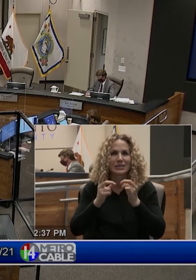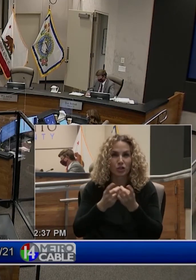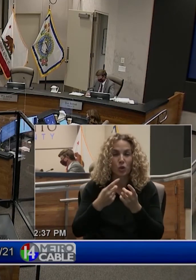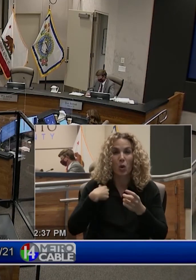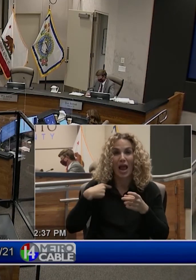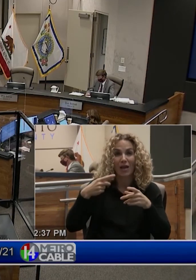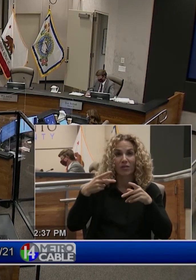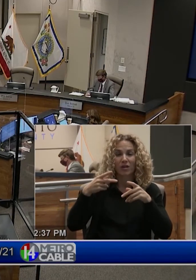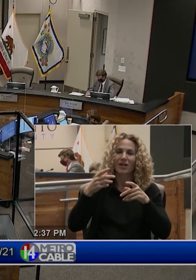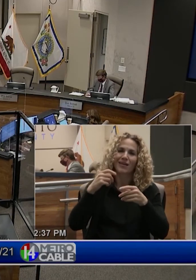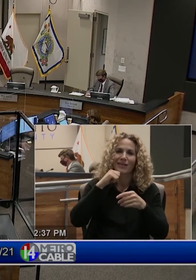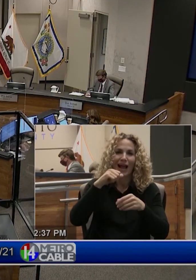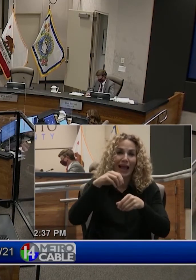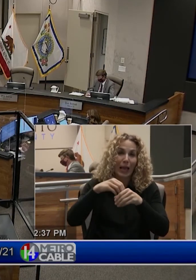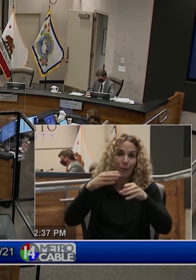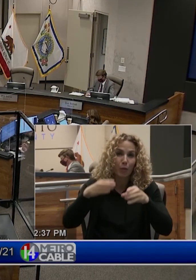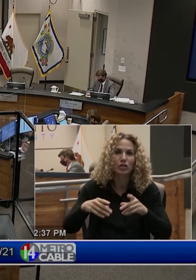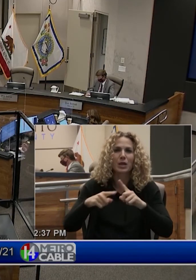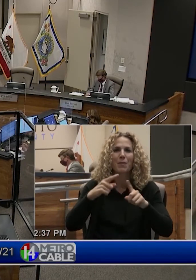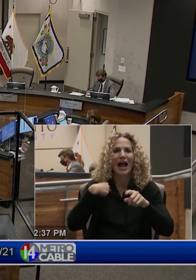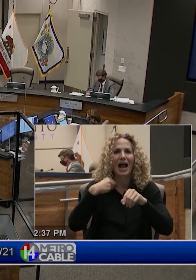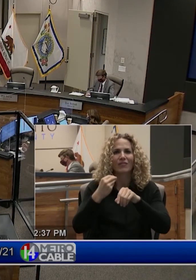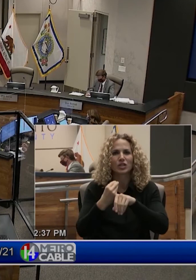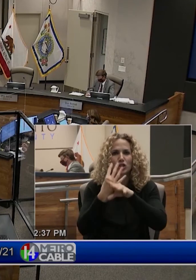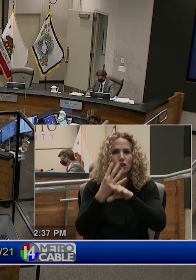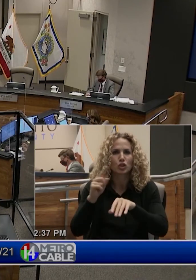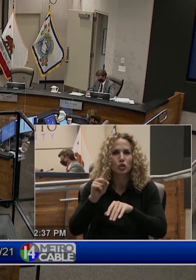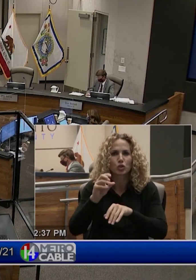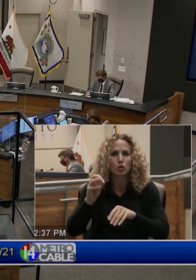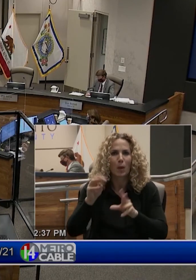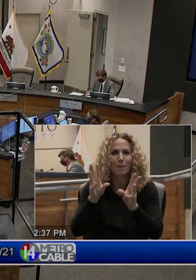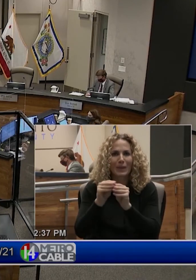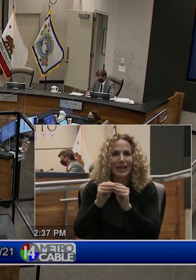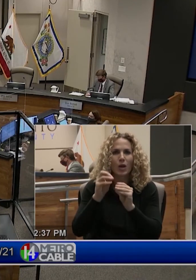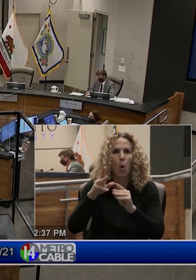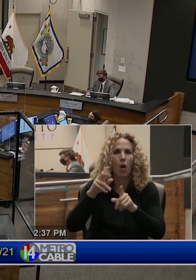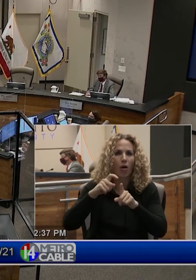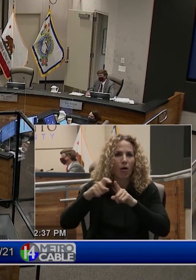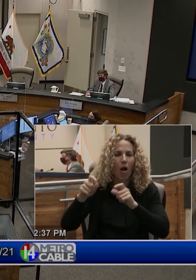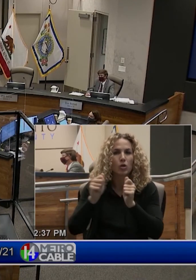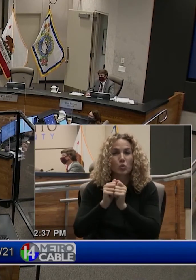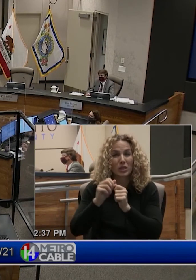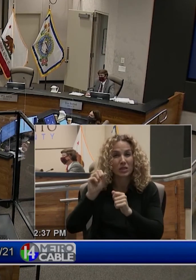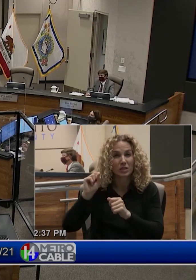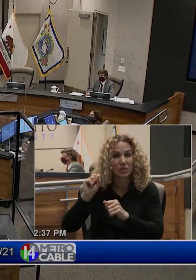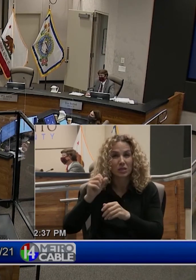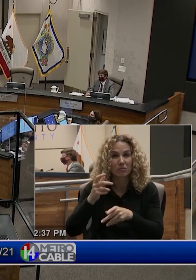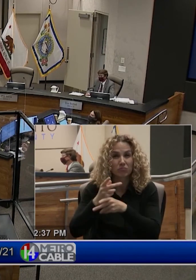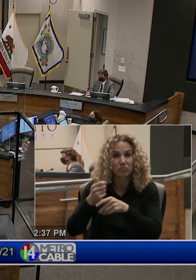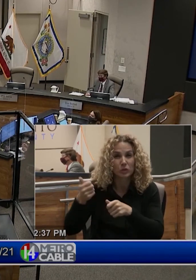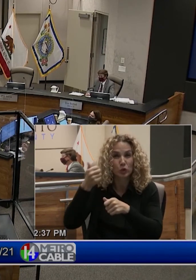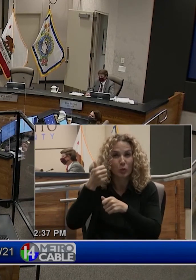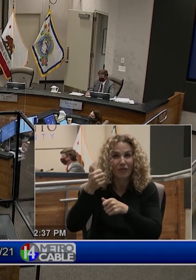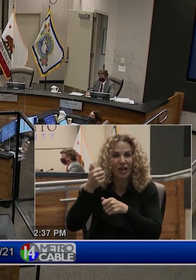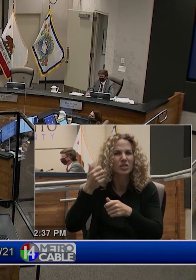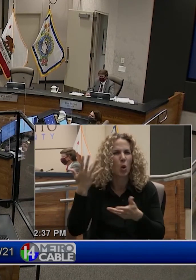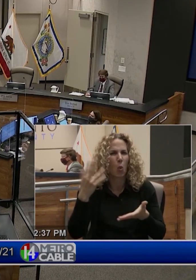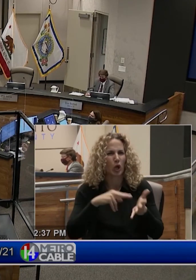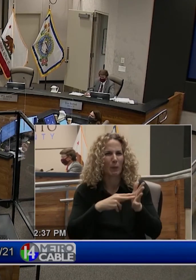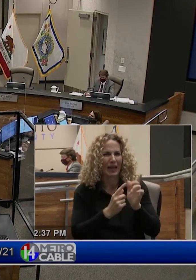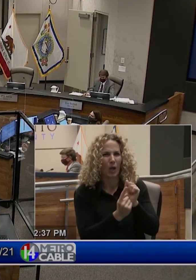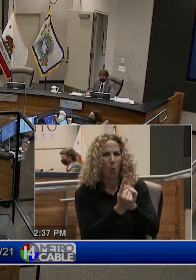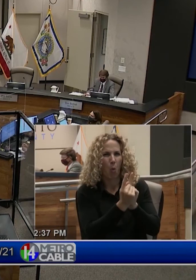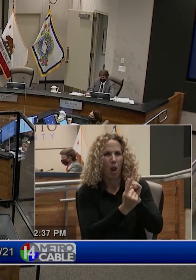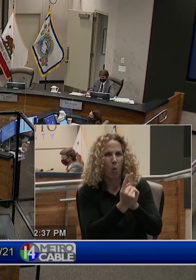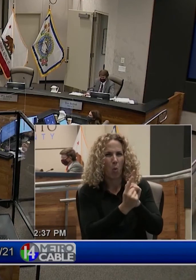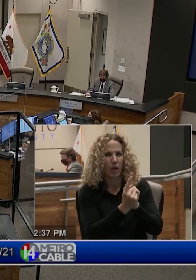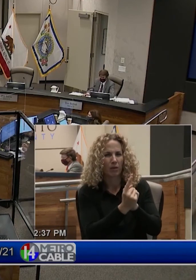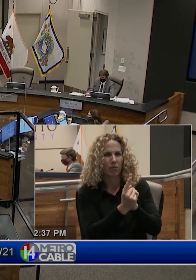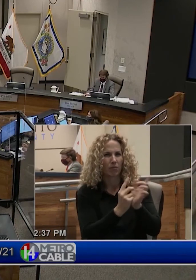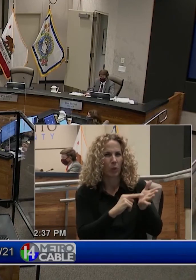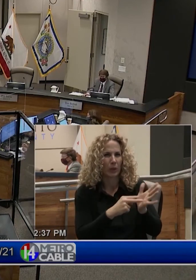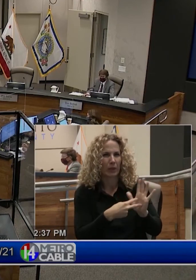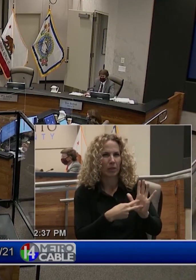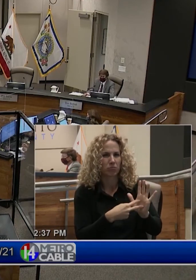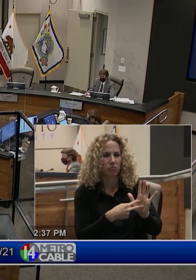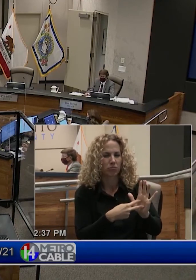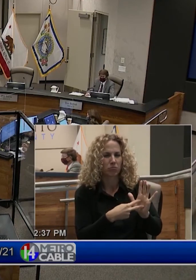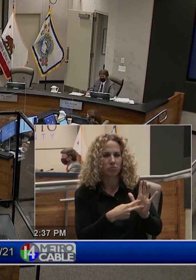ZOOM? OR PHONE CALLS WITH SUPERVISORS?